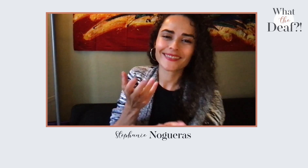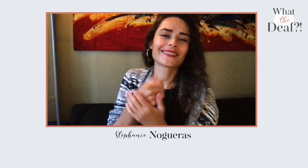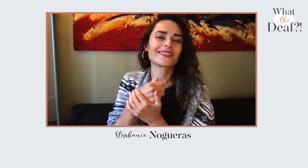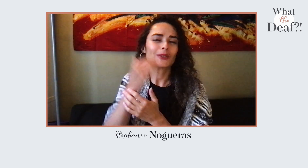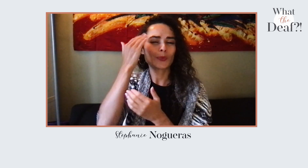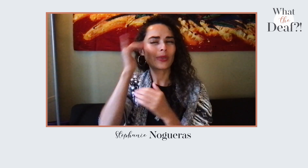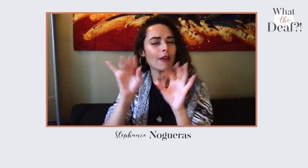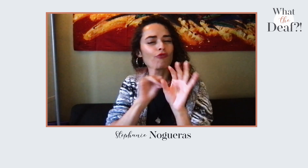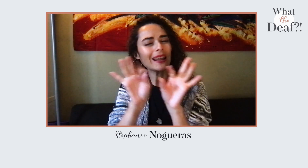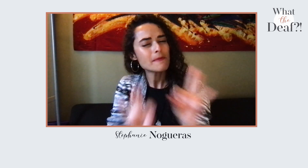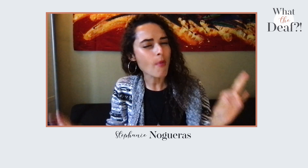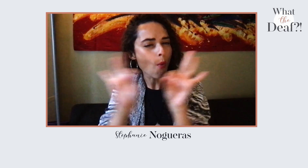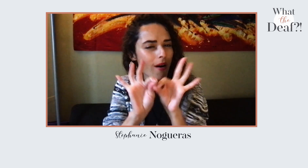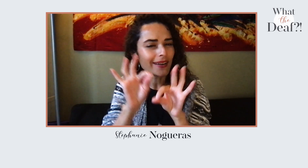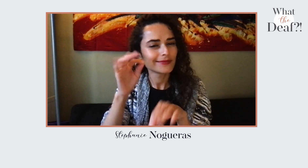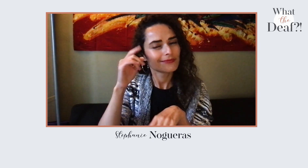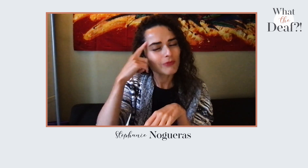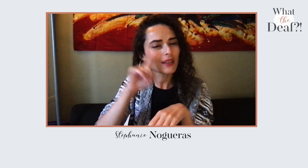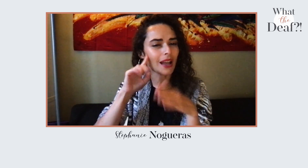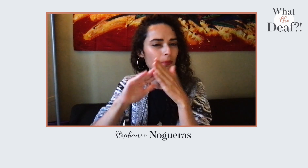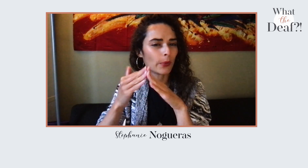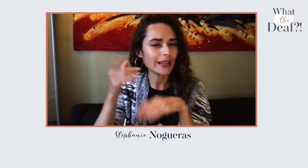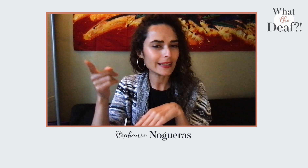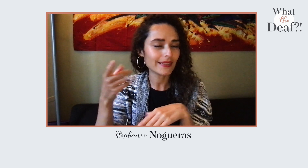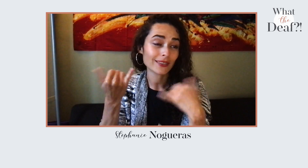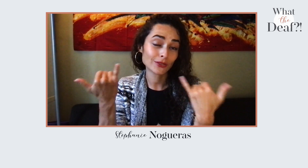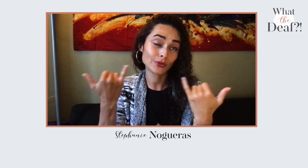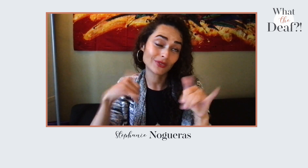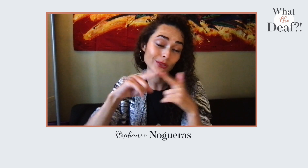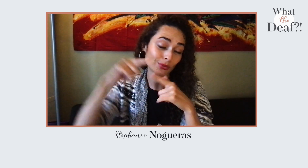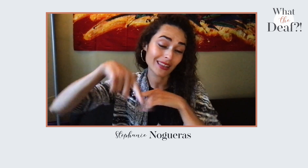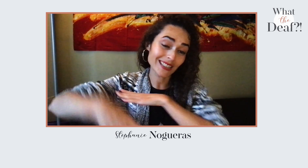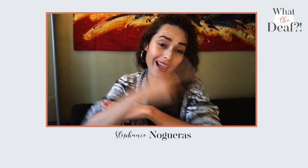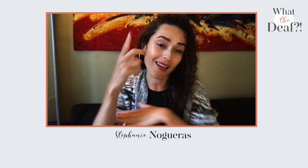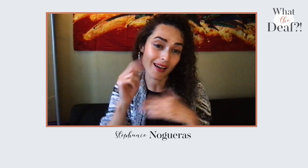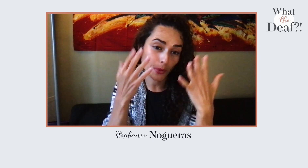I felt so guilty. It's because I know that that role is really important for the Deaf community.